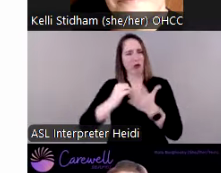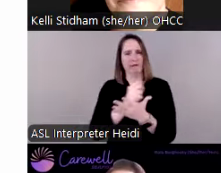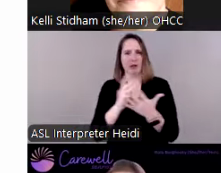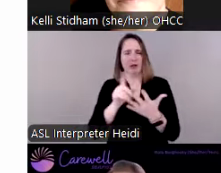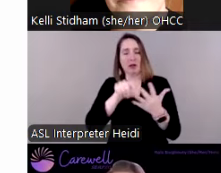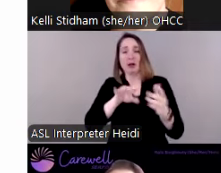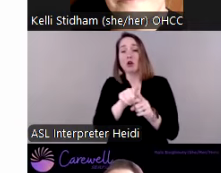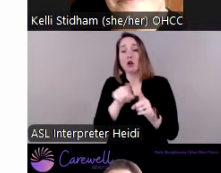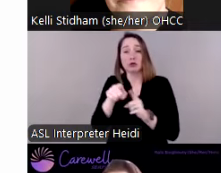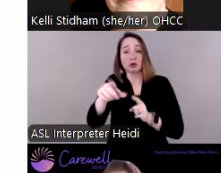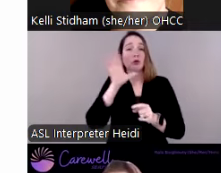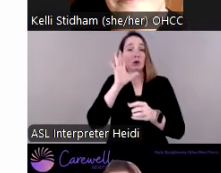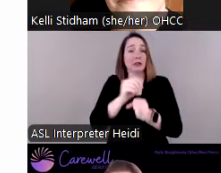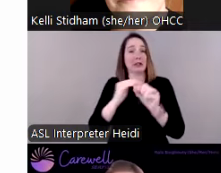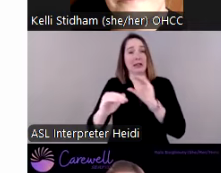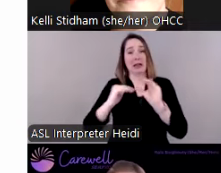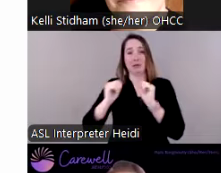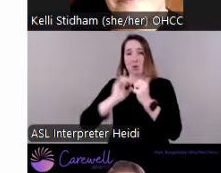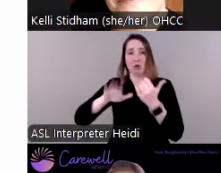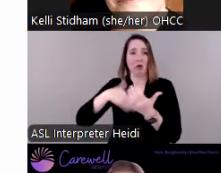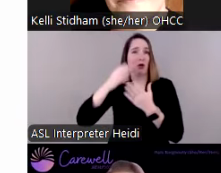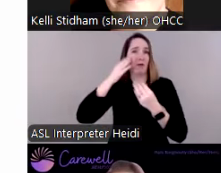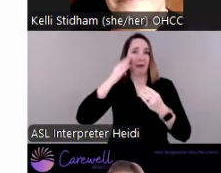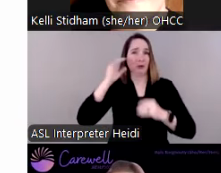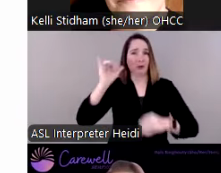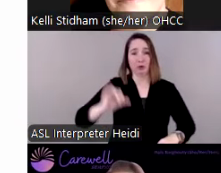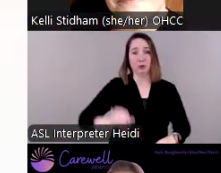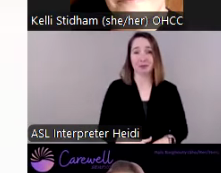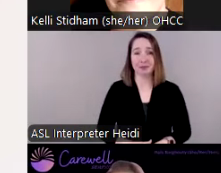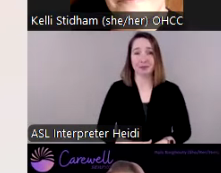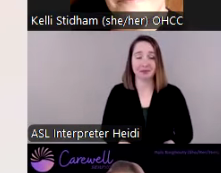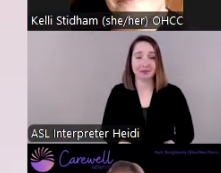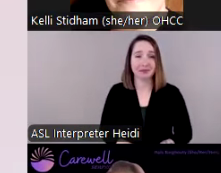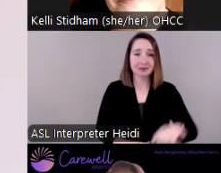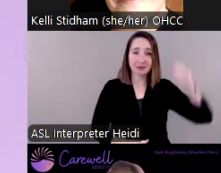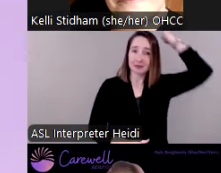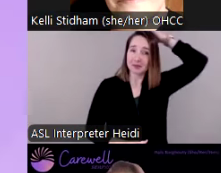an email with all that information in there.